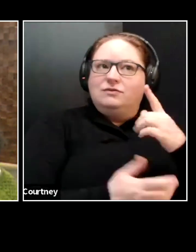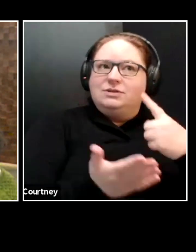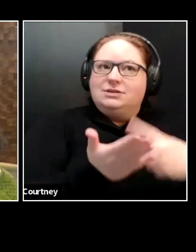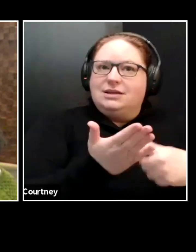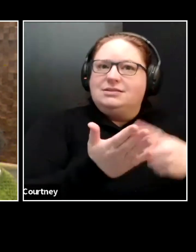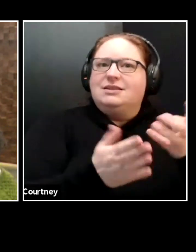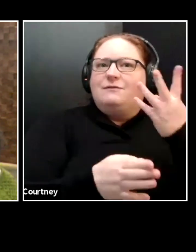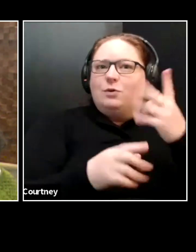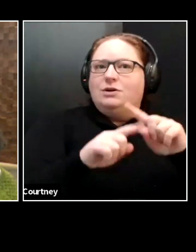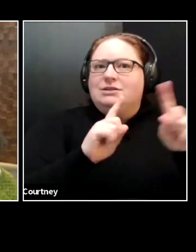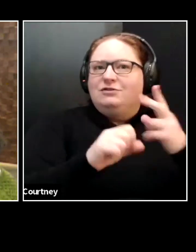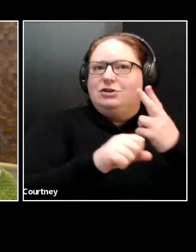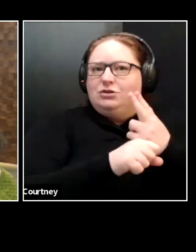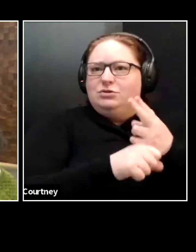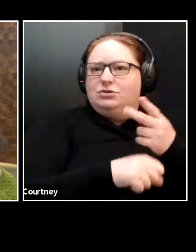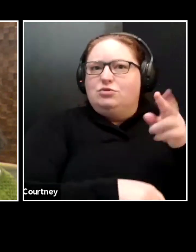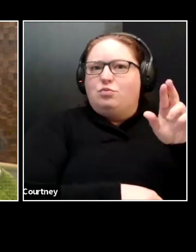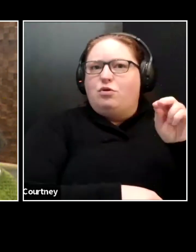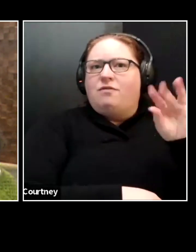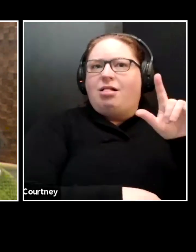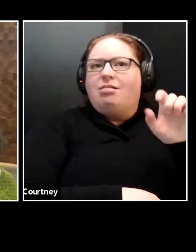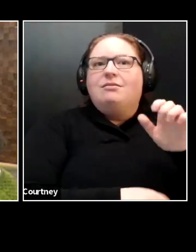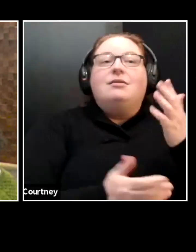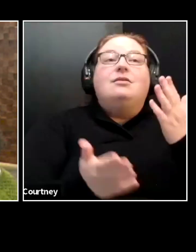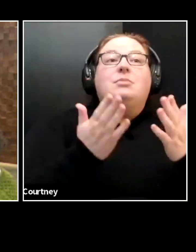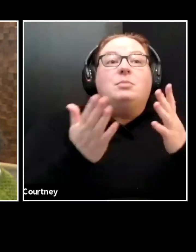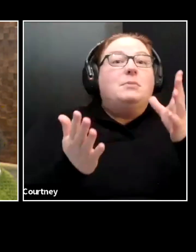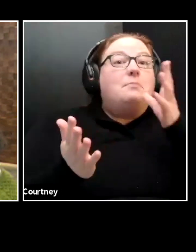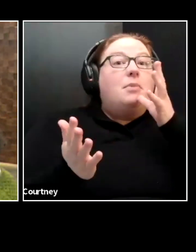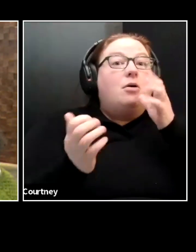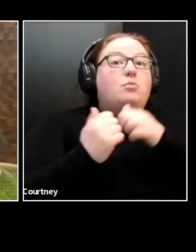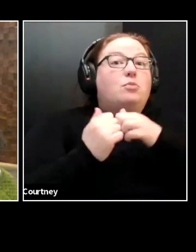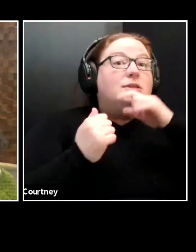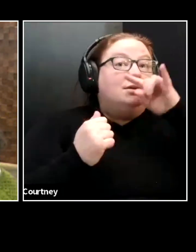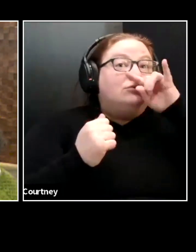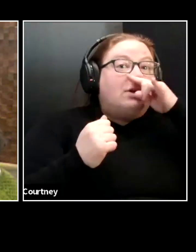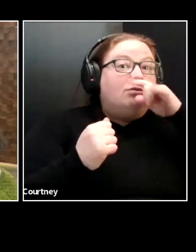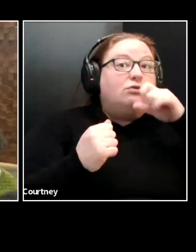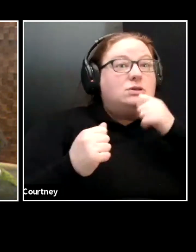maybe there's a mom with a child who's not willing to cross in an unmarked crossing and um,